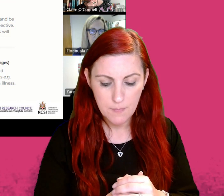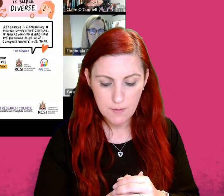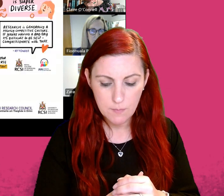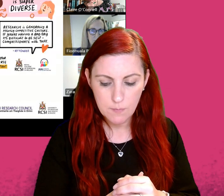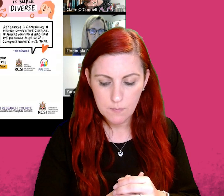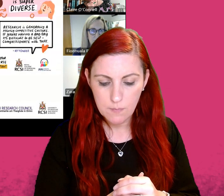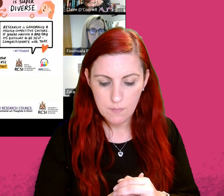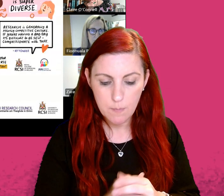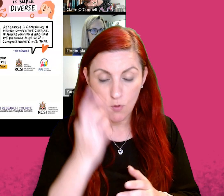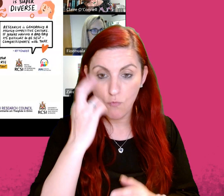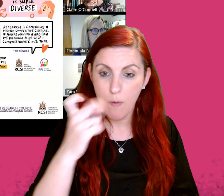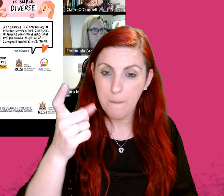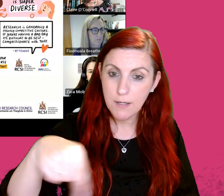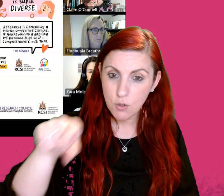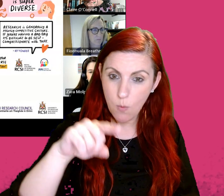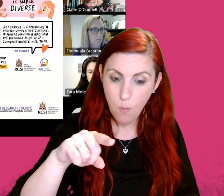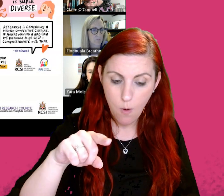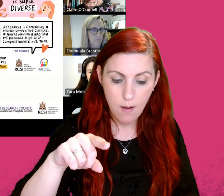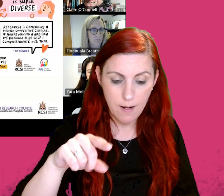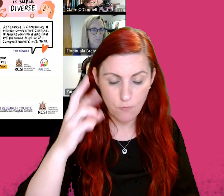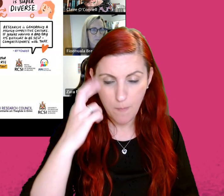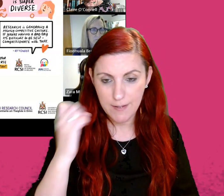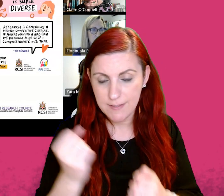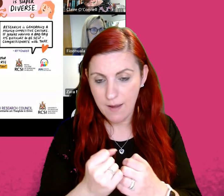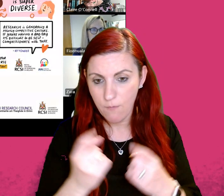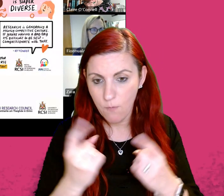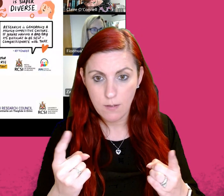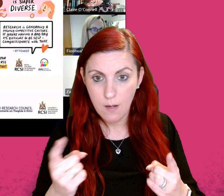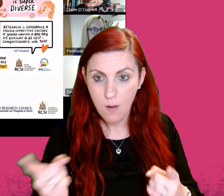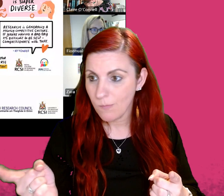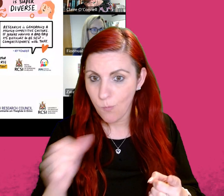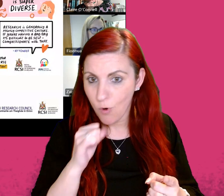to remind everybody that we're not all the same and it was neuro adversity week last week so it's